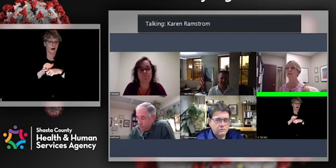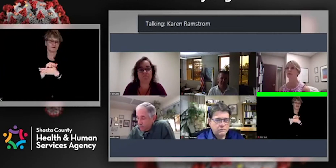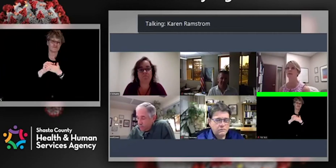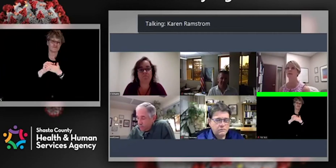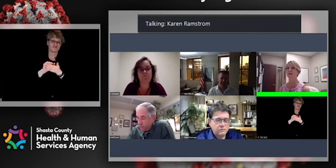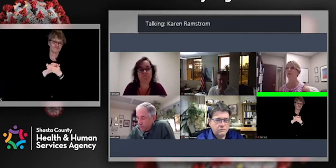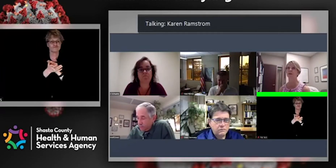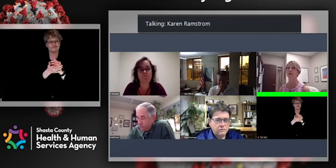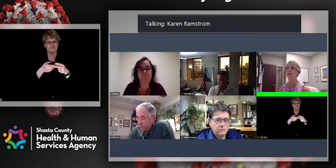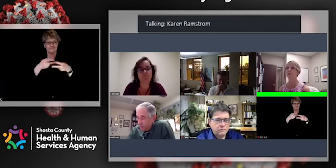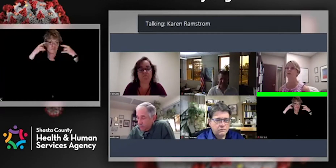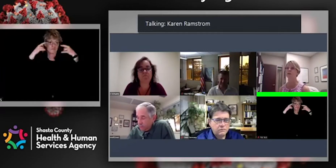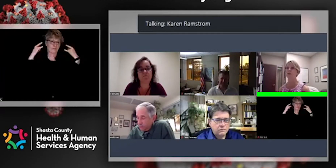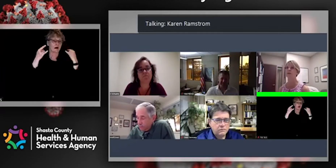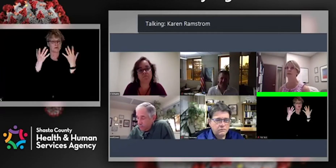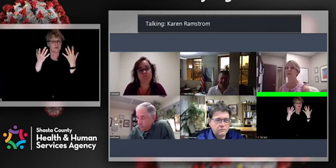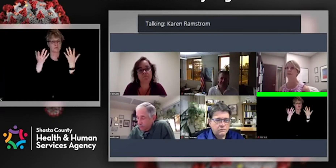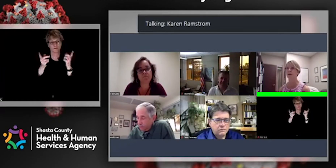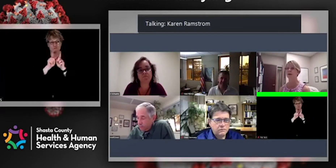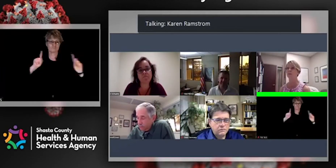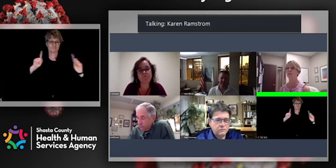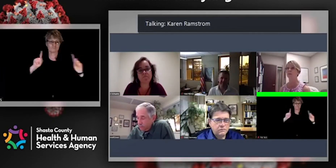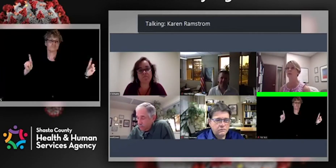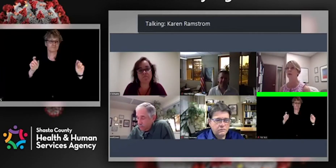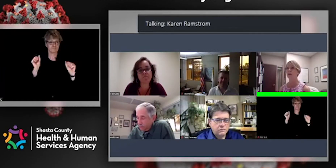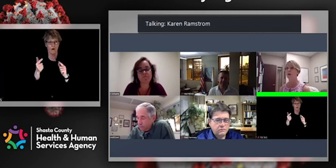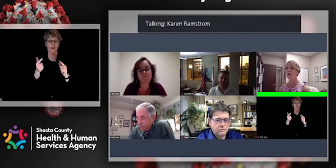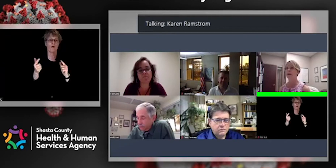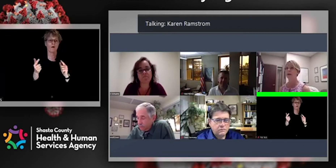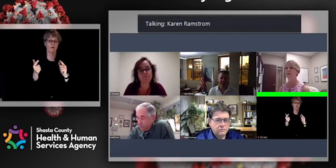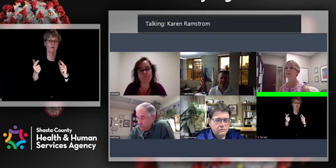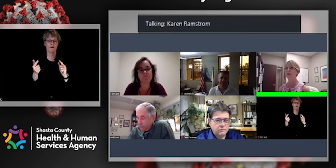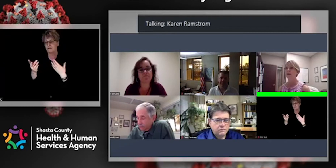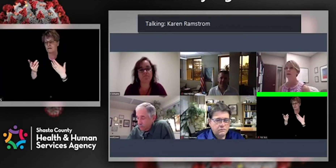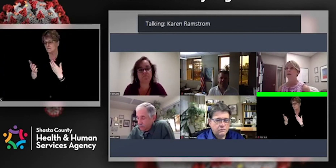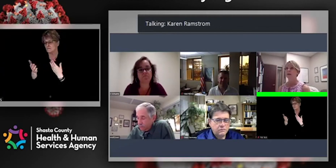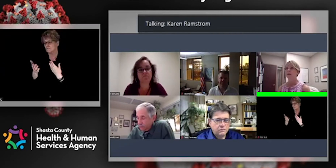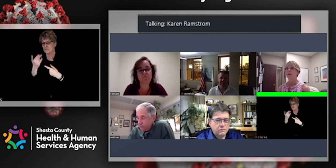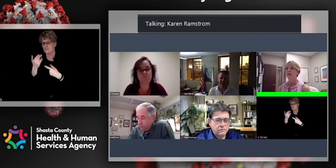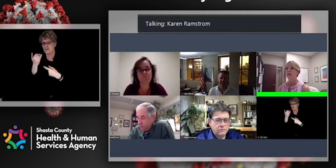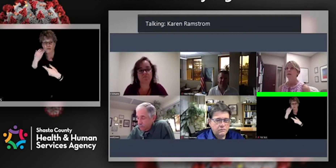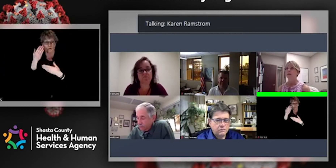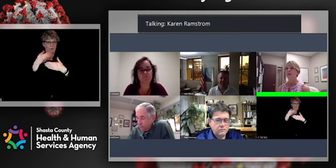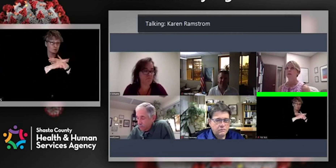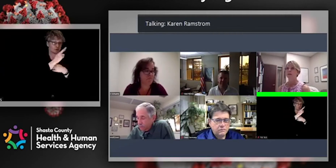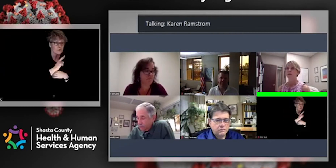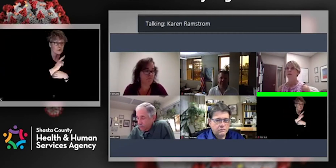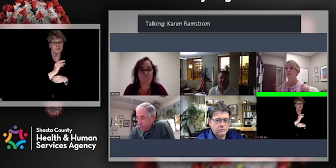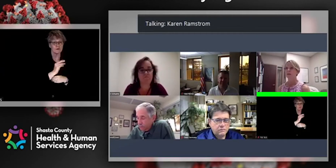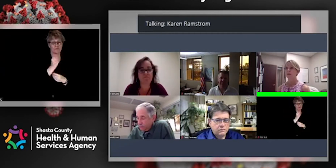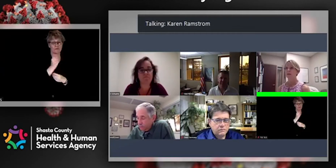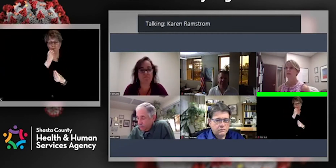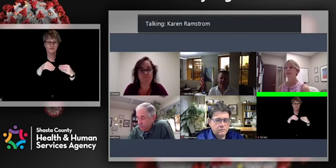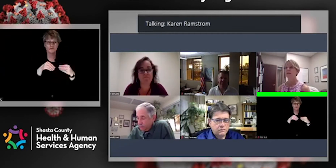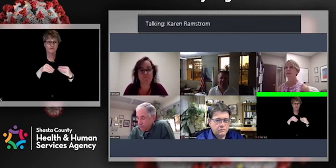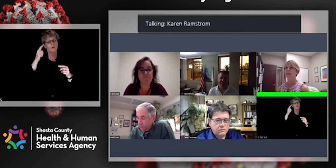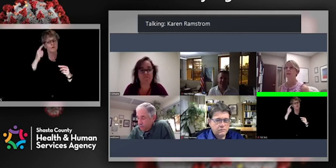restaurant or what have you, is implementing the prevention practices already. So, it's